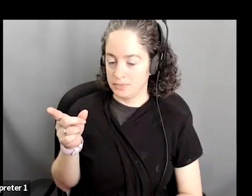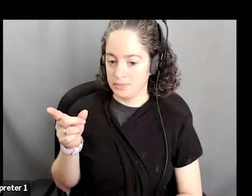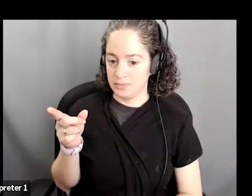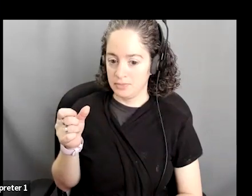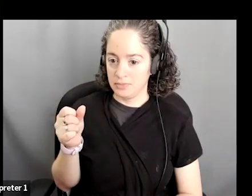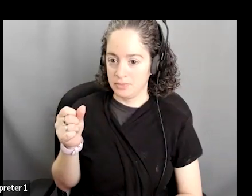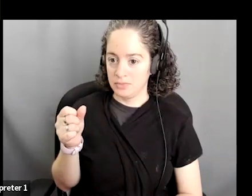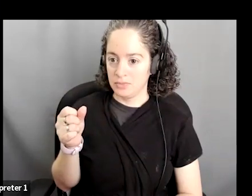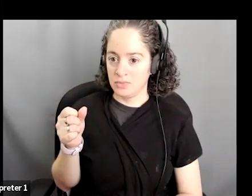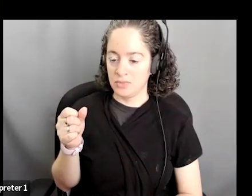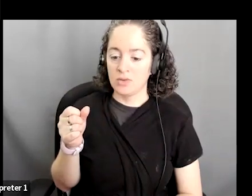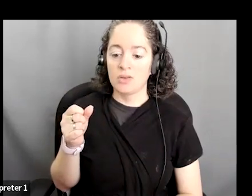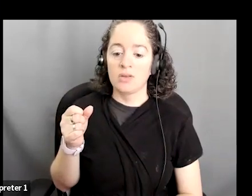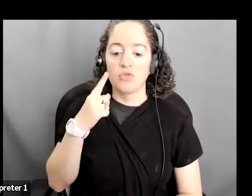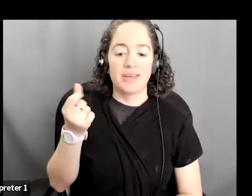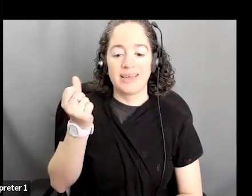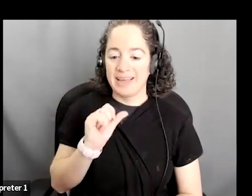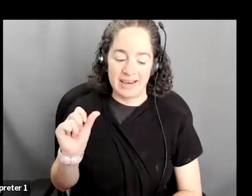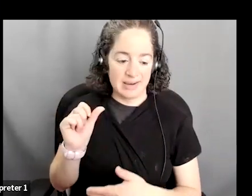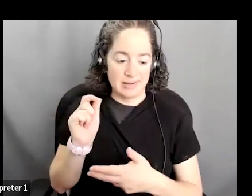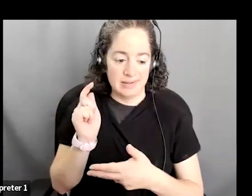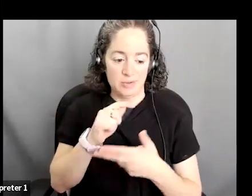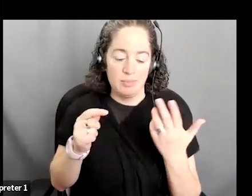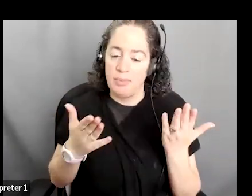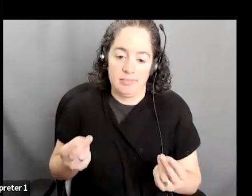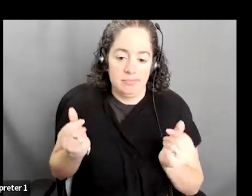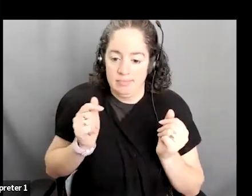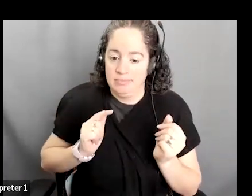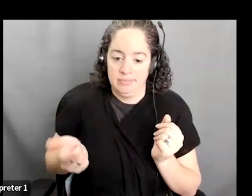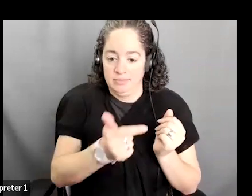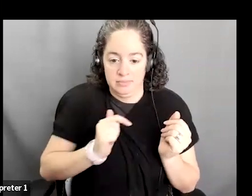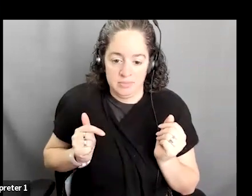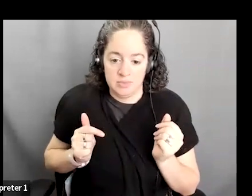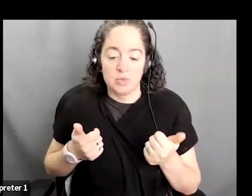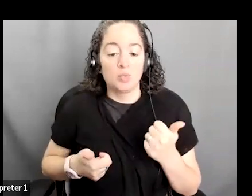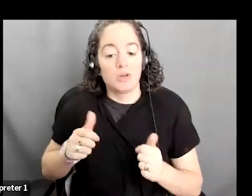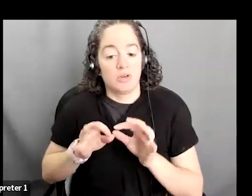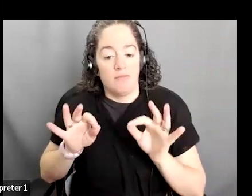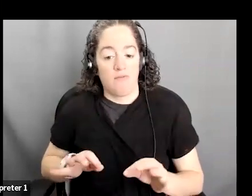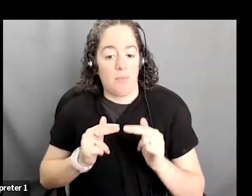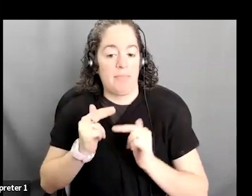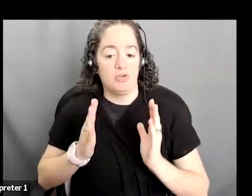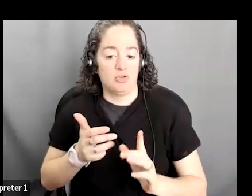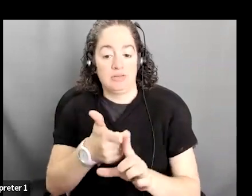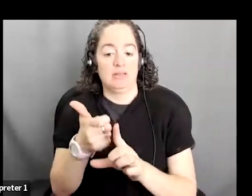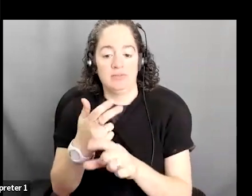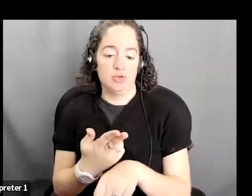for any of the three-- and maybe we could just real quick go around, which form builders do you personally use when building forms?